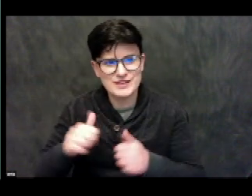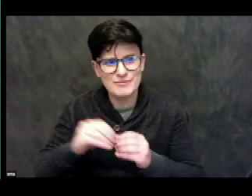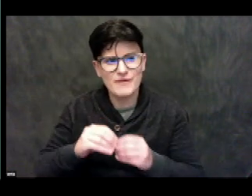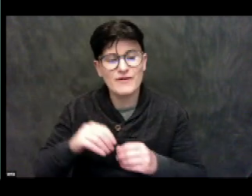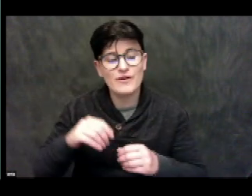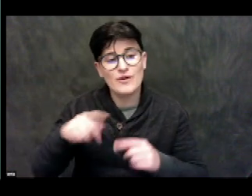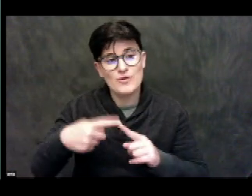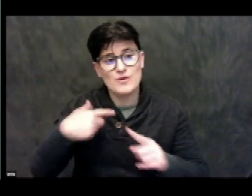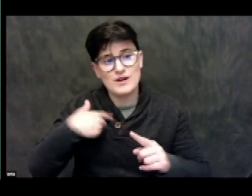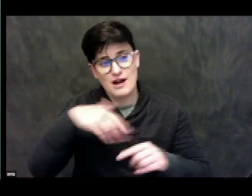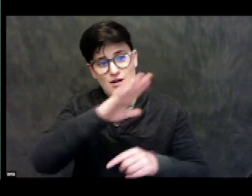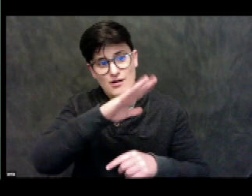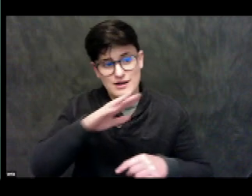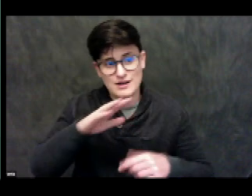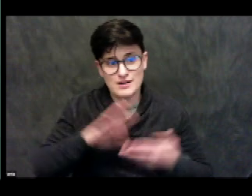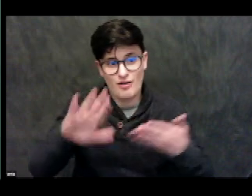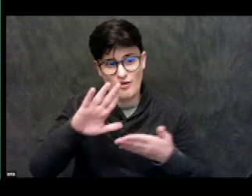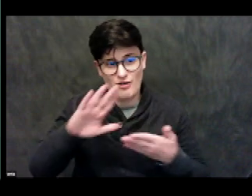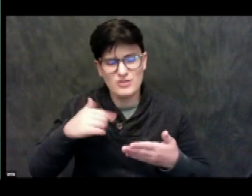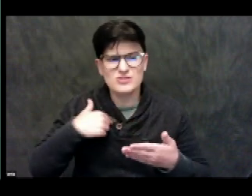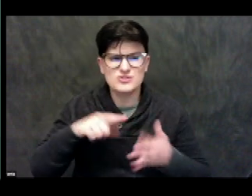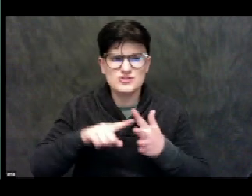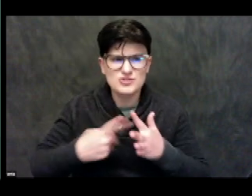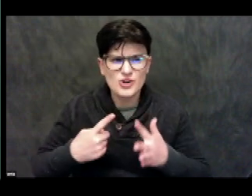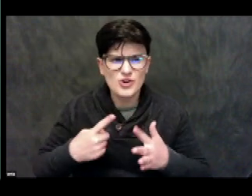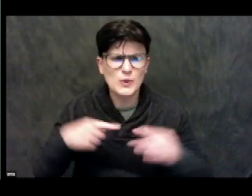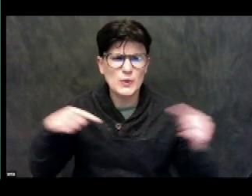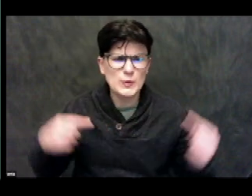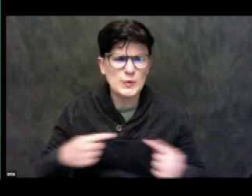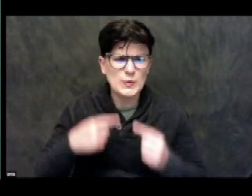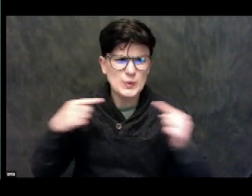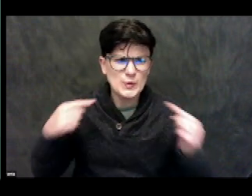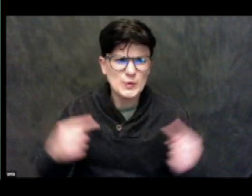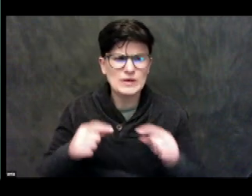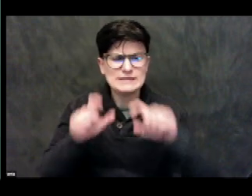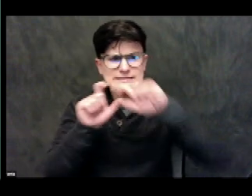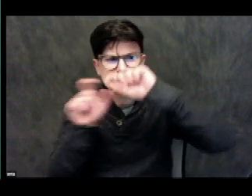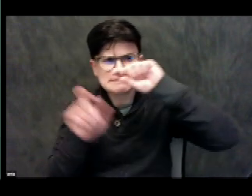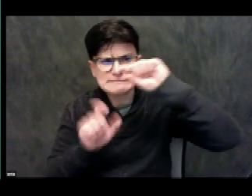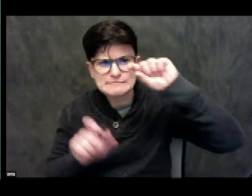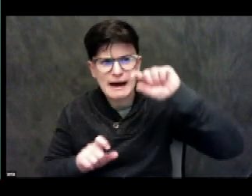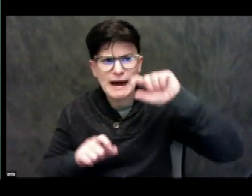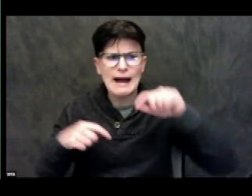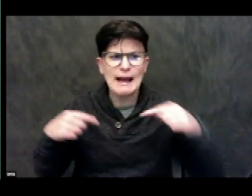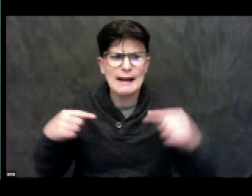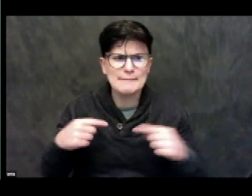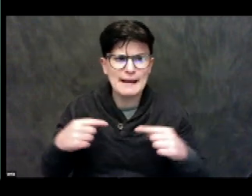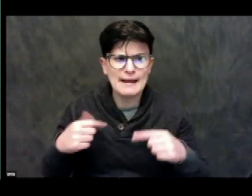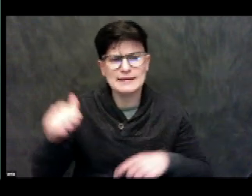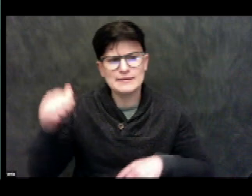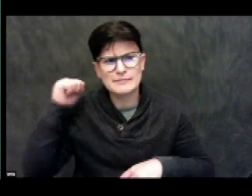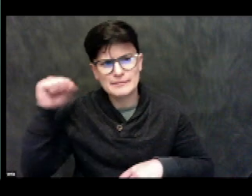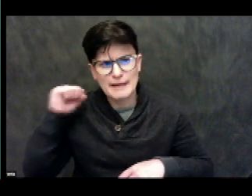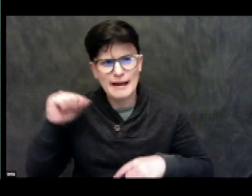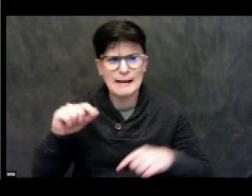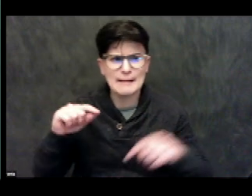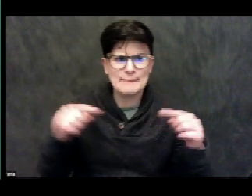I started having really bad spinal pain, back pain that forced me to leave school.